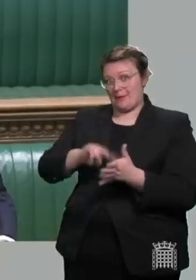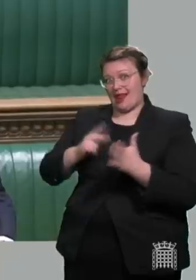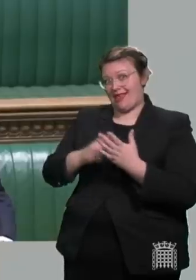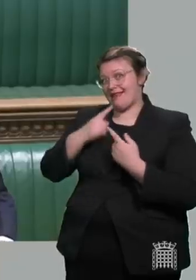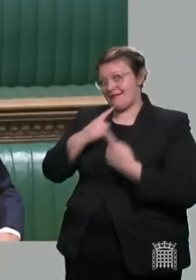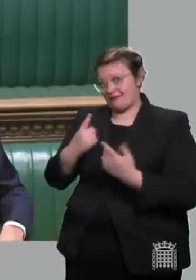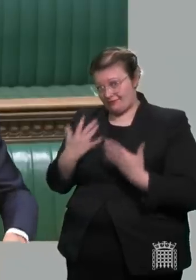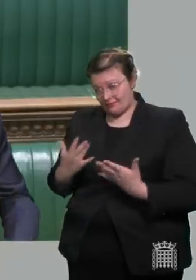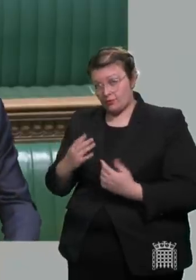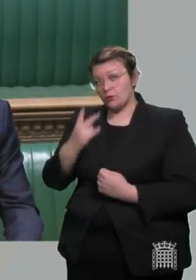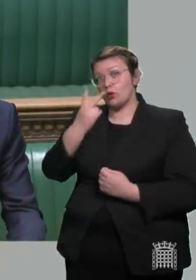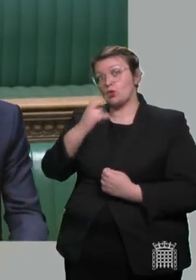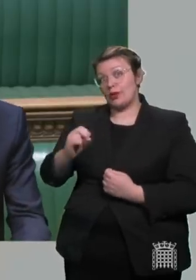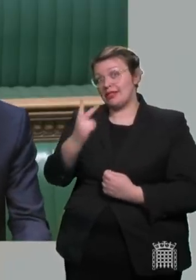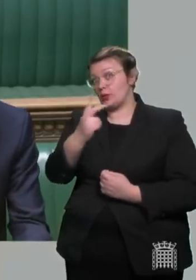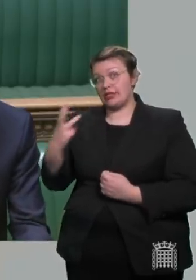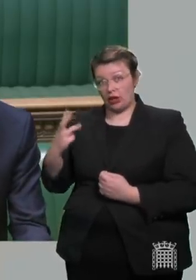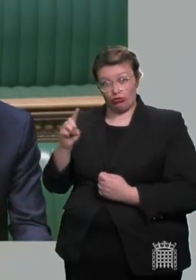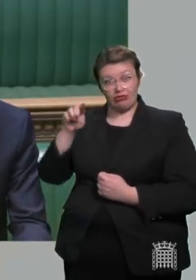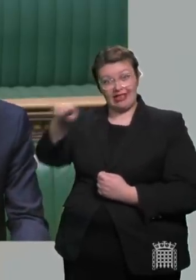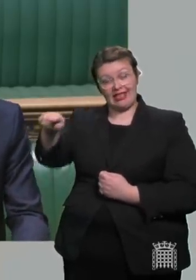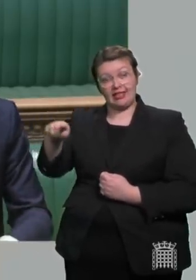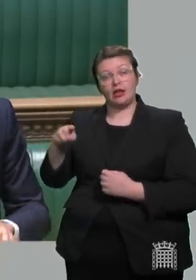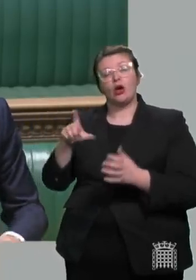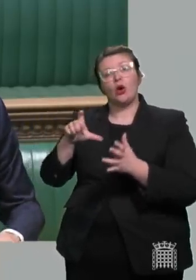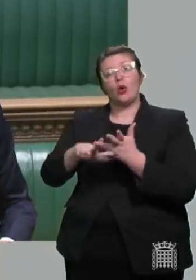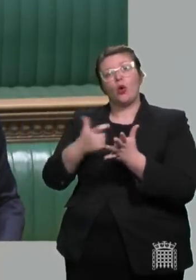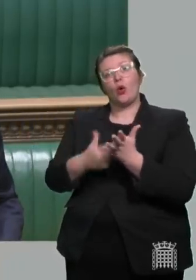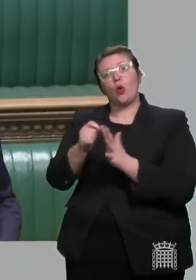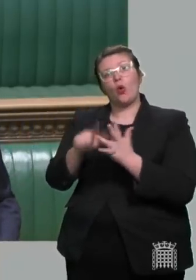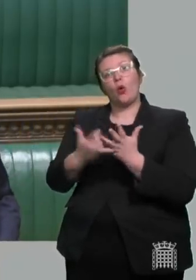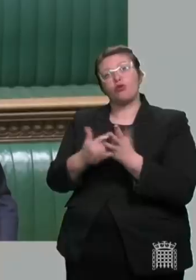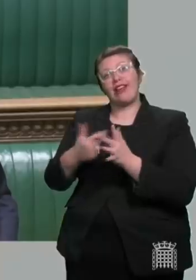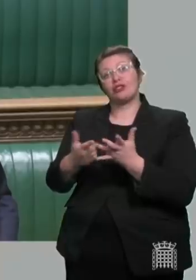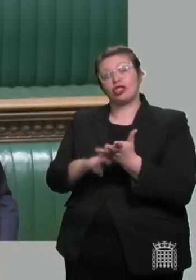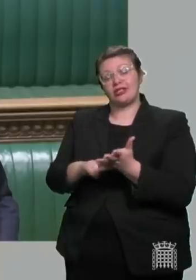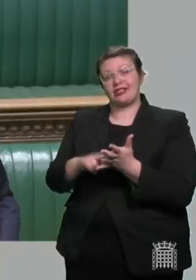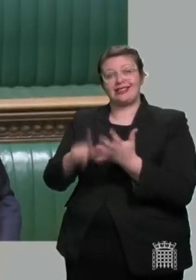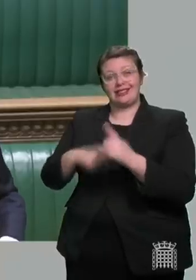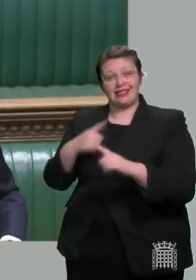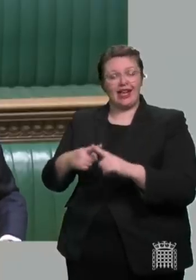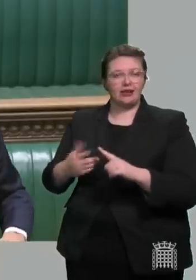the rate of corporation tax paid on company profits will increase to 25%.